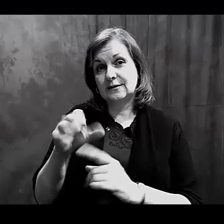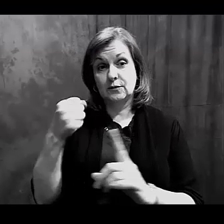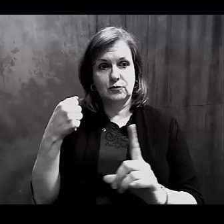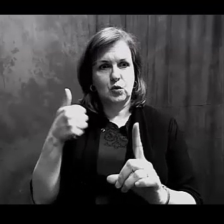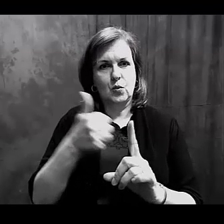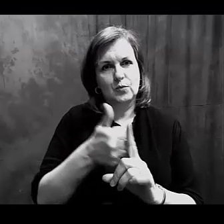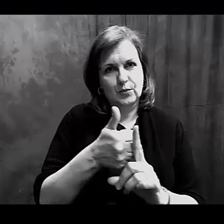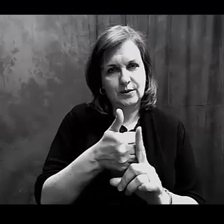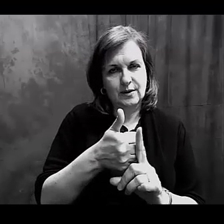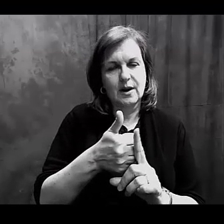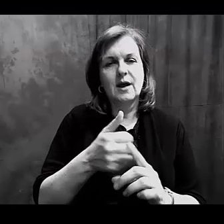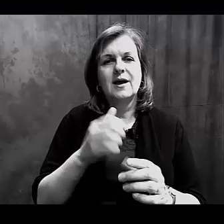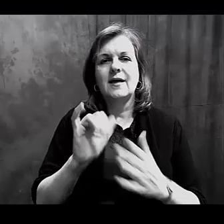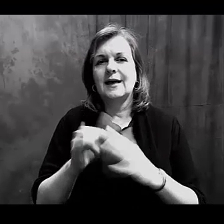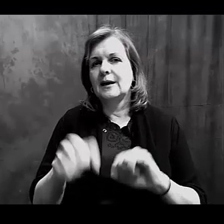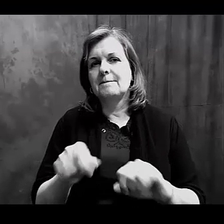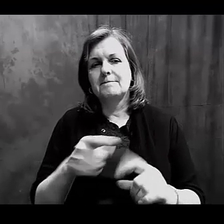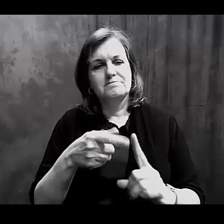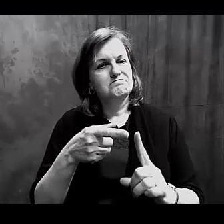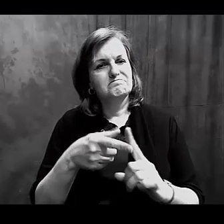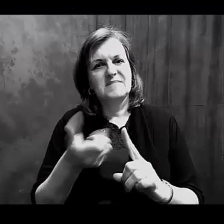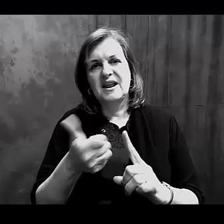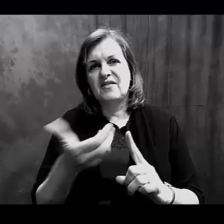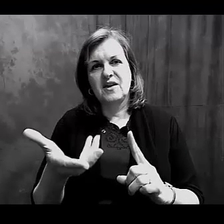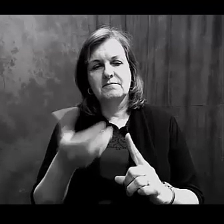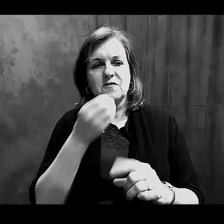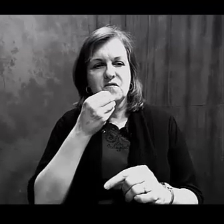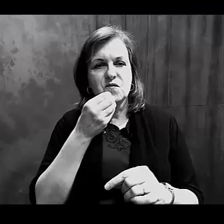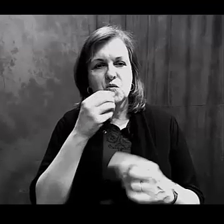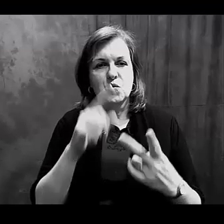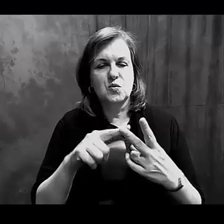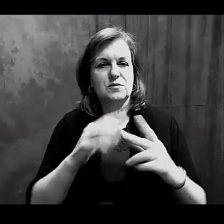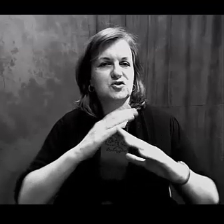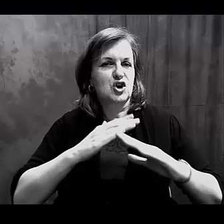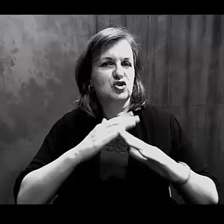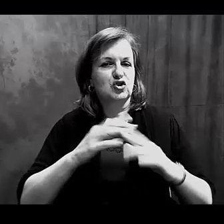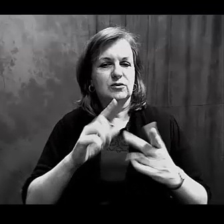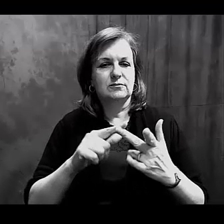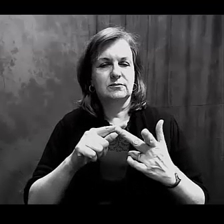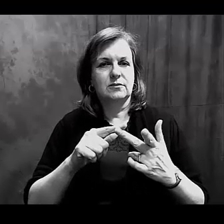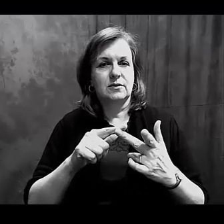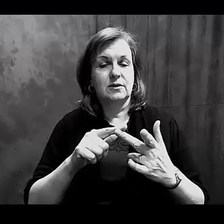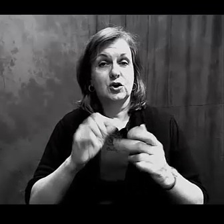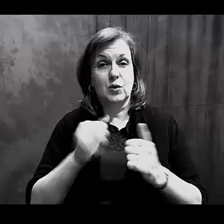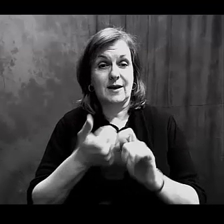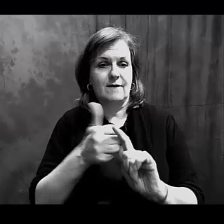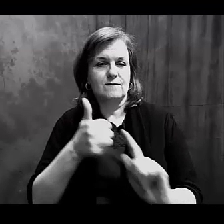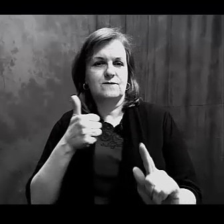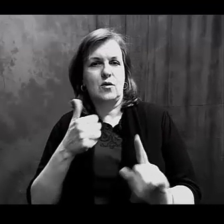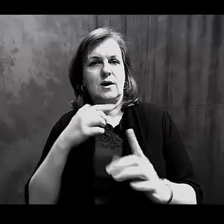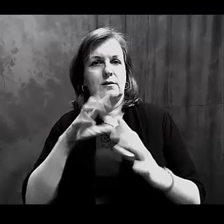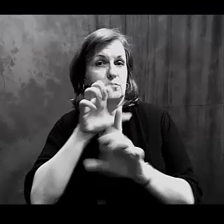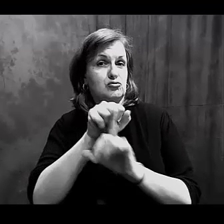if its a positive taxis you move toward and this could be anything food sources, shelter,